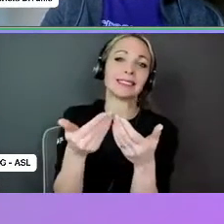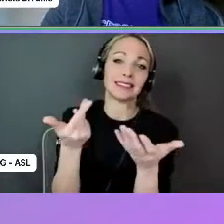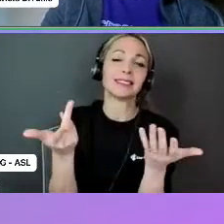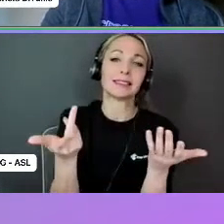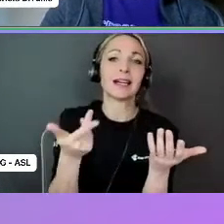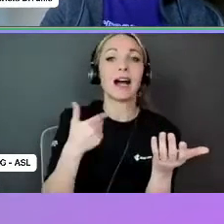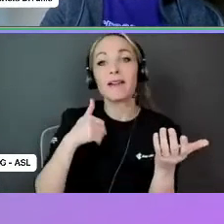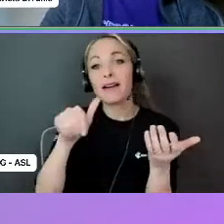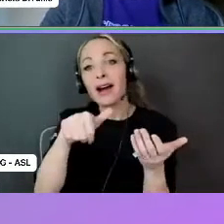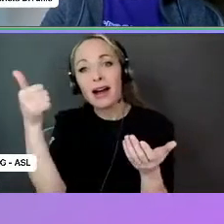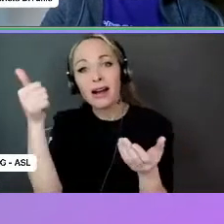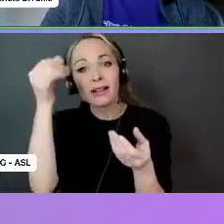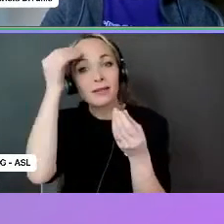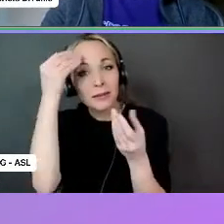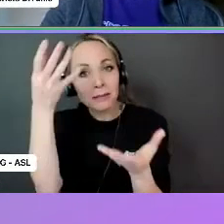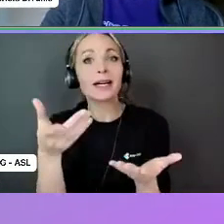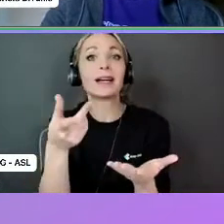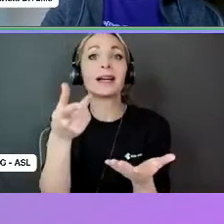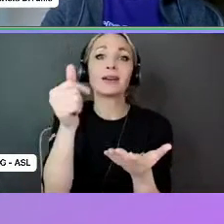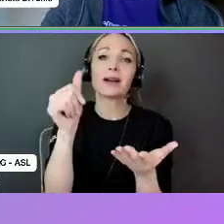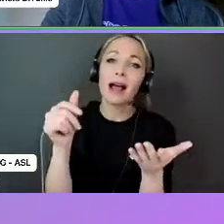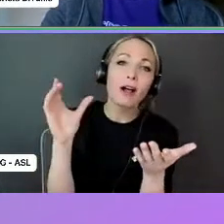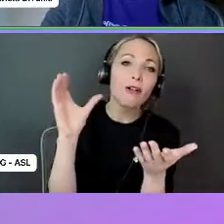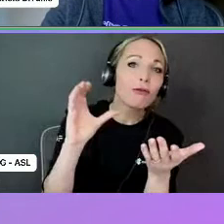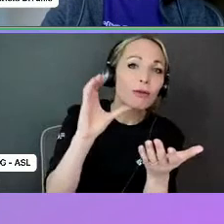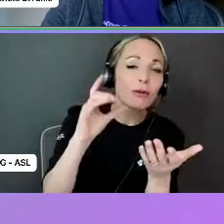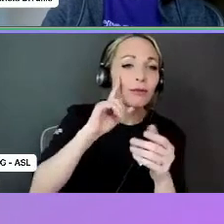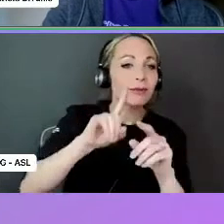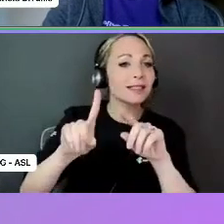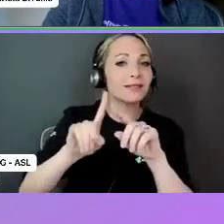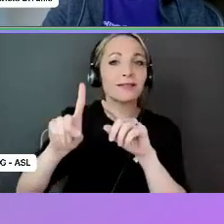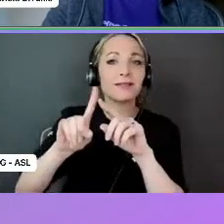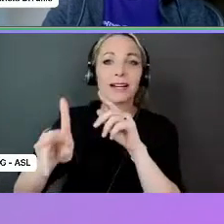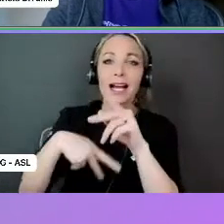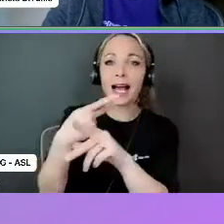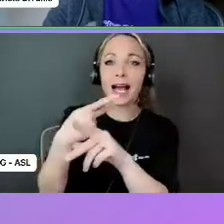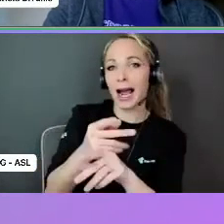keys, -- fewer keys, the size is much larger, so you have a bigger area to enter the correct data up here like I